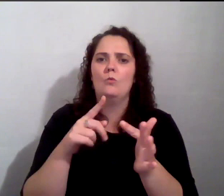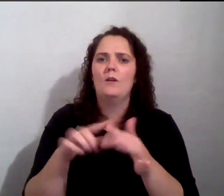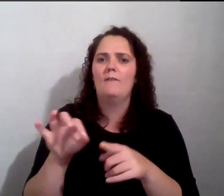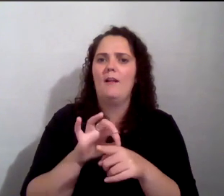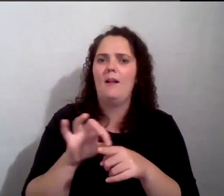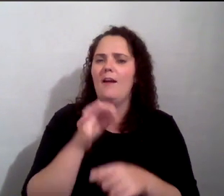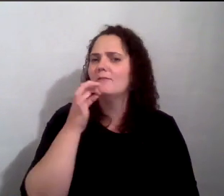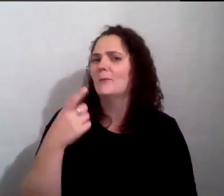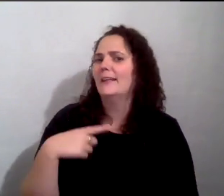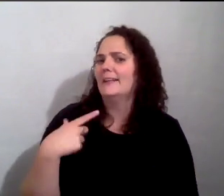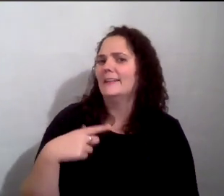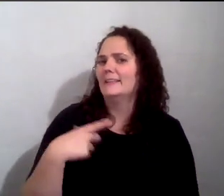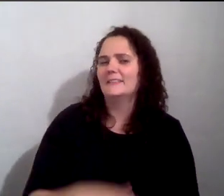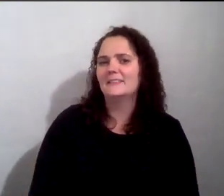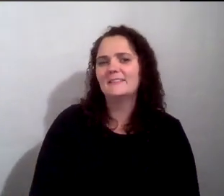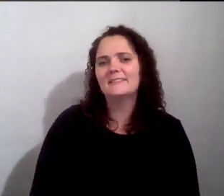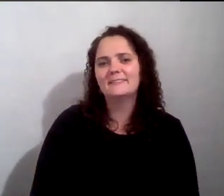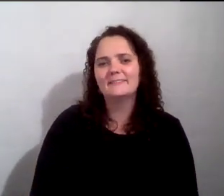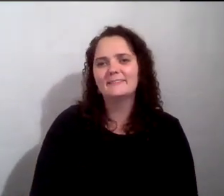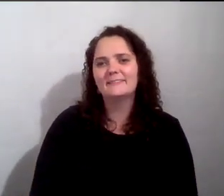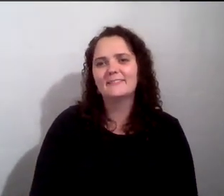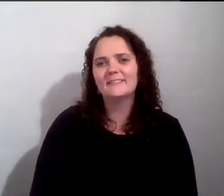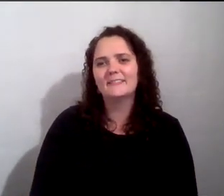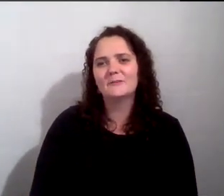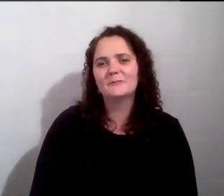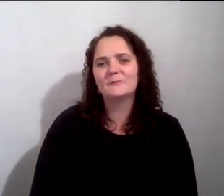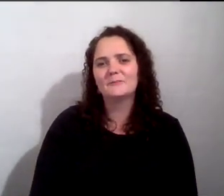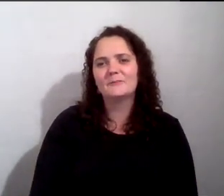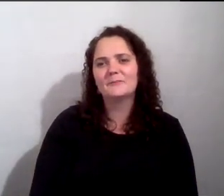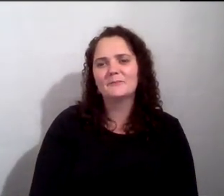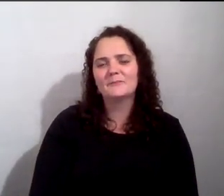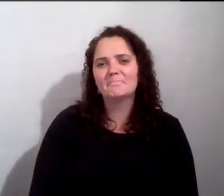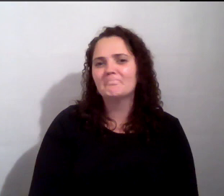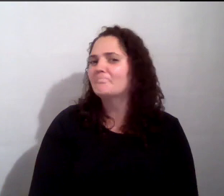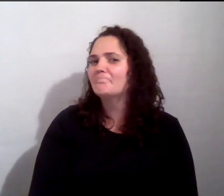interesting tones within – why are you doing that?